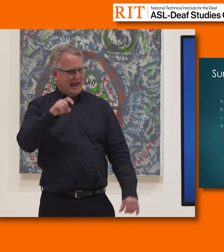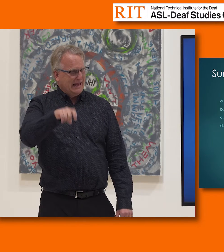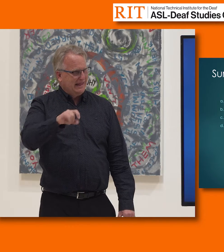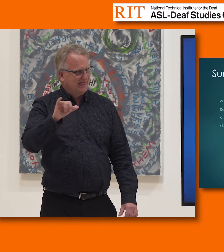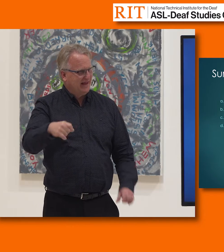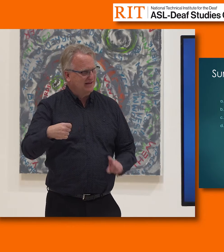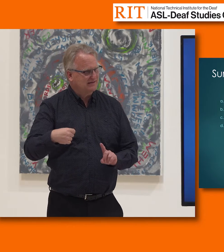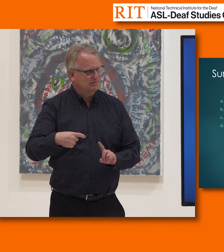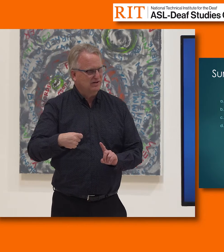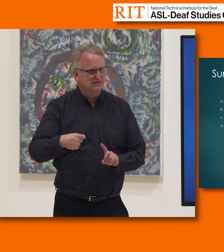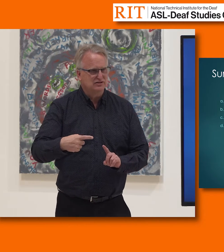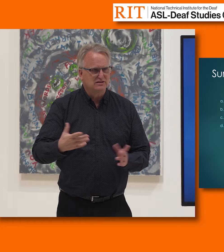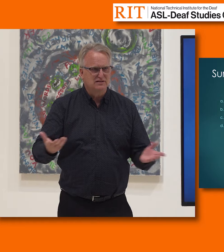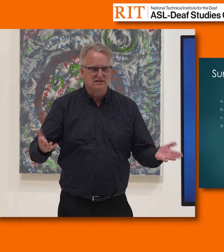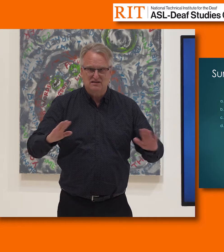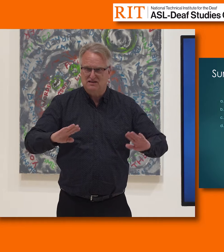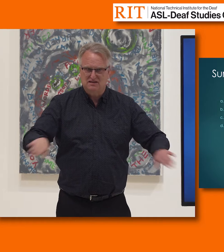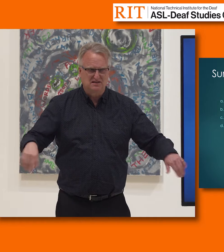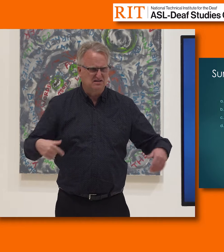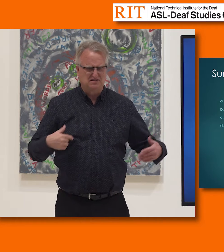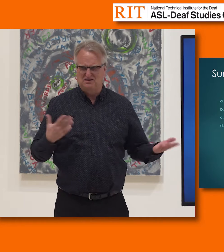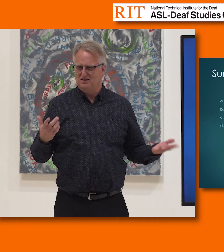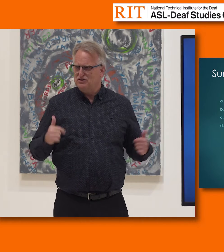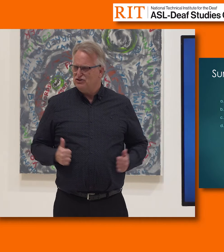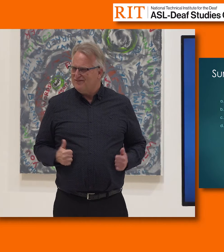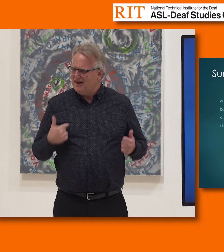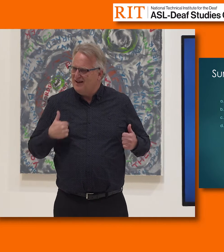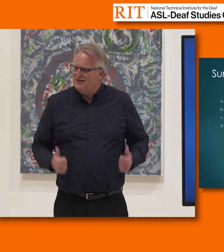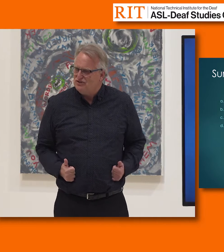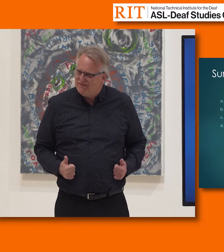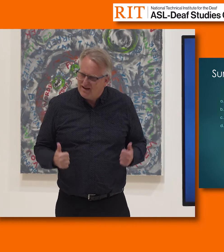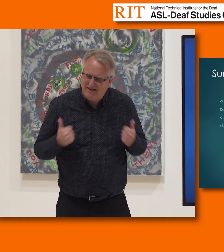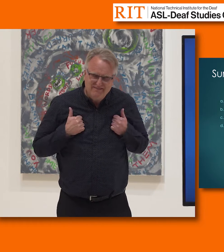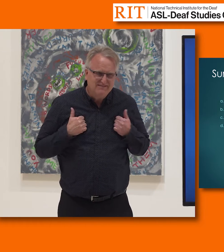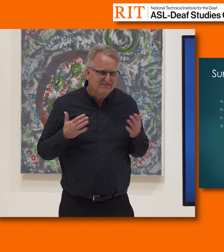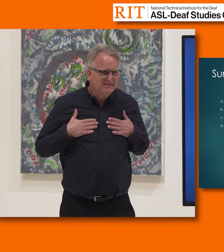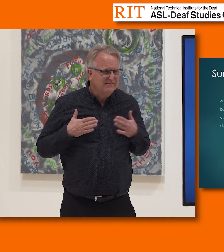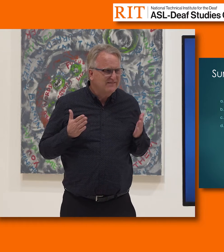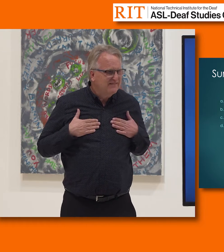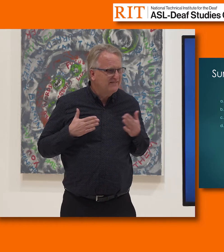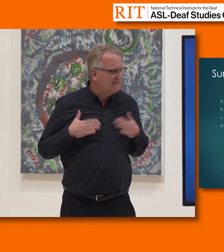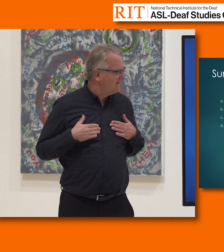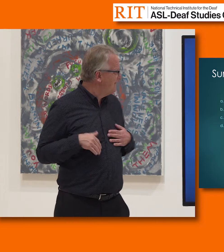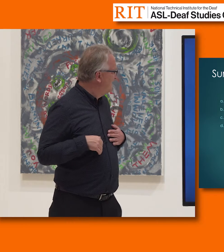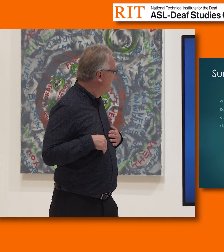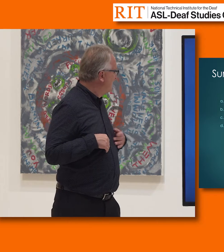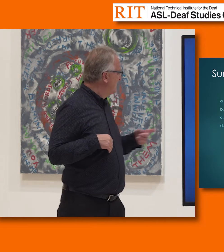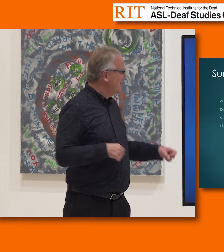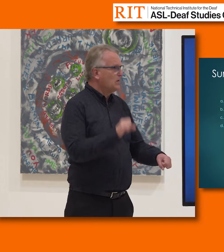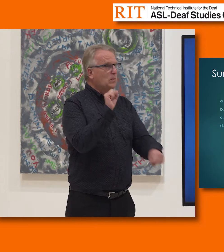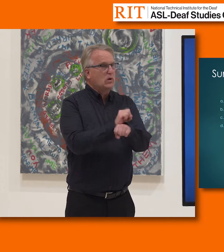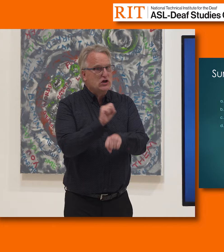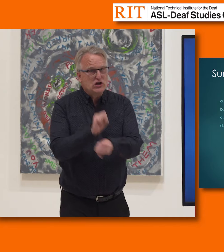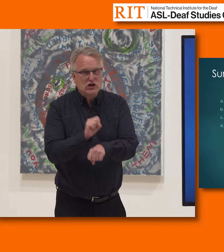by using these 50-cent terms, but, you know, I need to be engaged, you know? So, I was in survival mode back in those days.